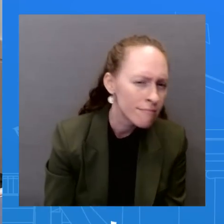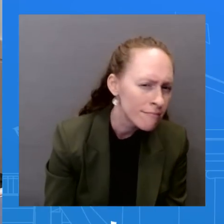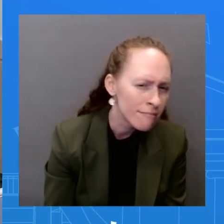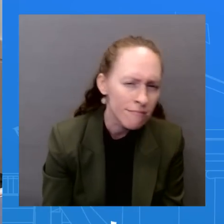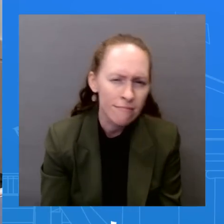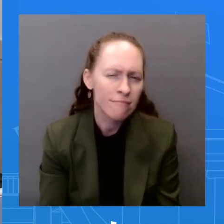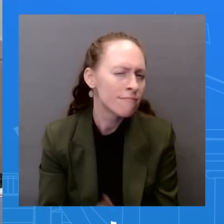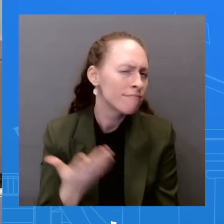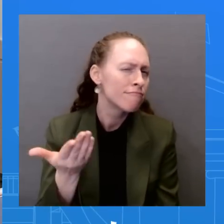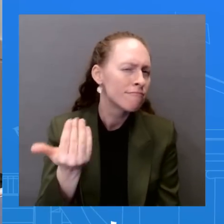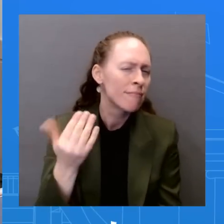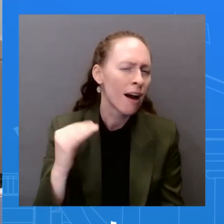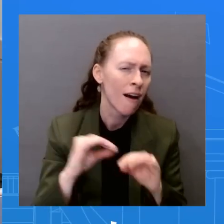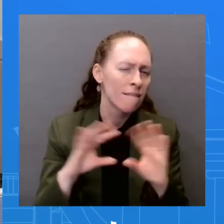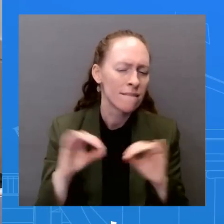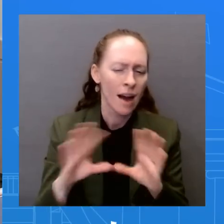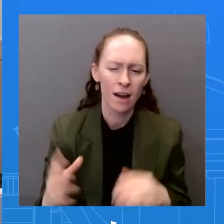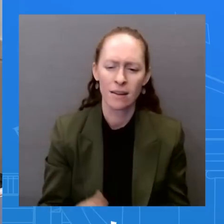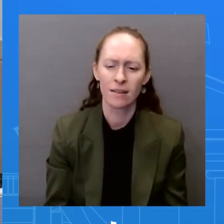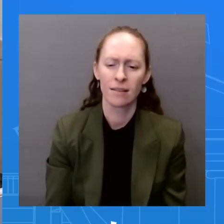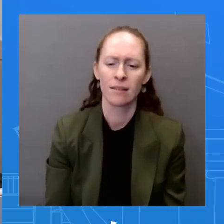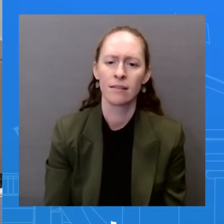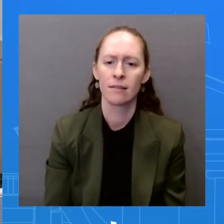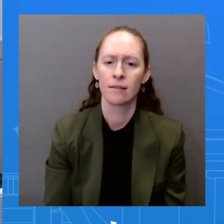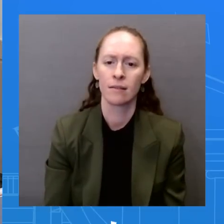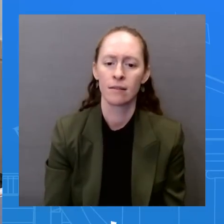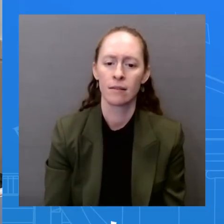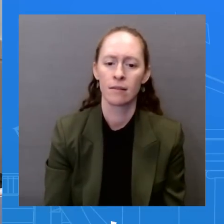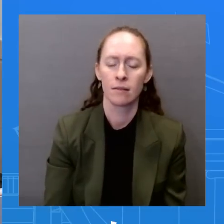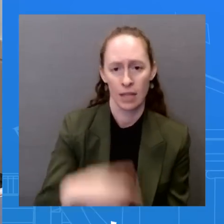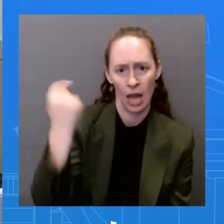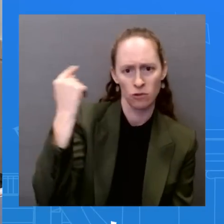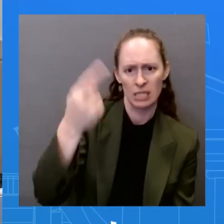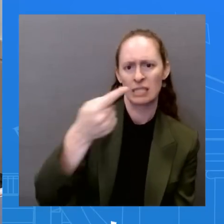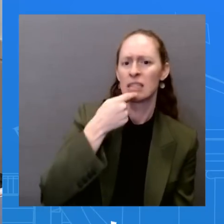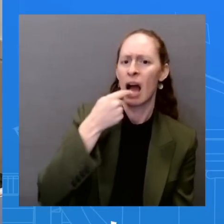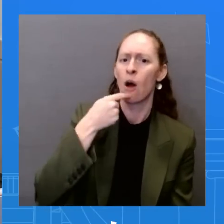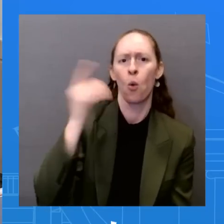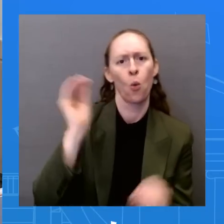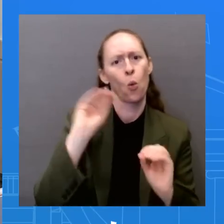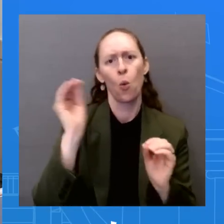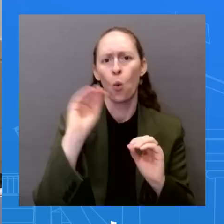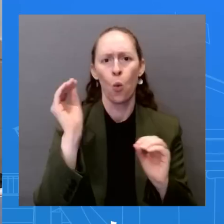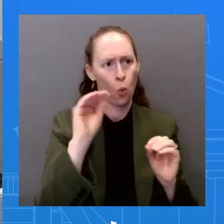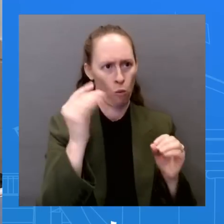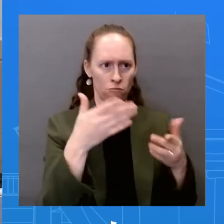"no one is coming into the United States of America who has not been through a thorough screening and background check process."